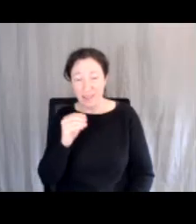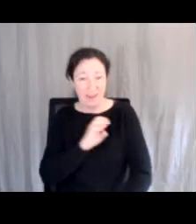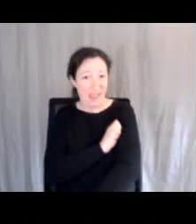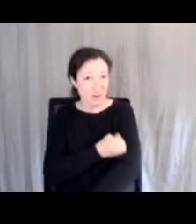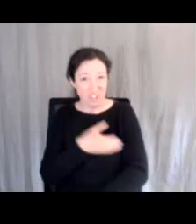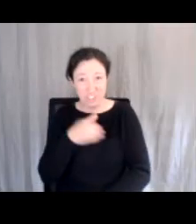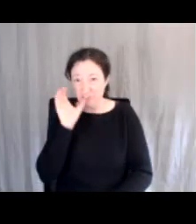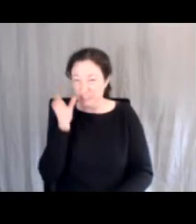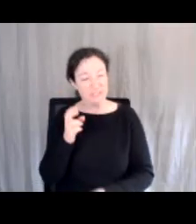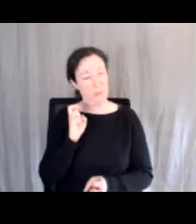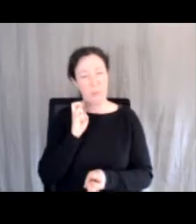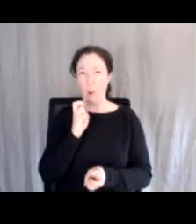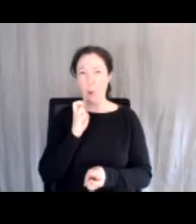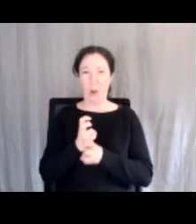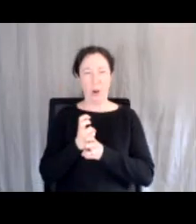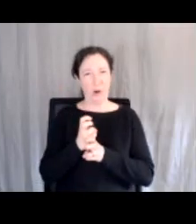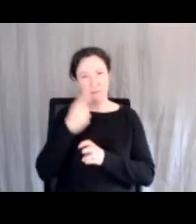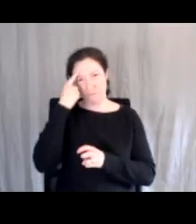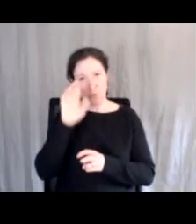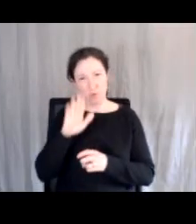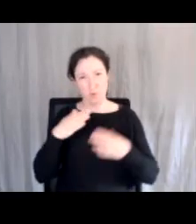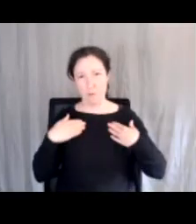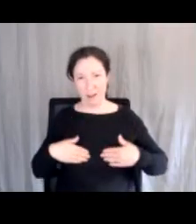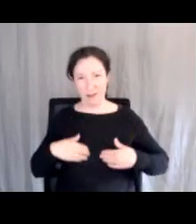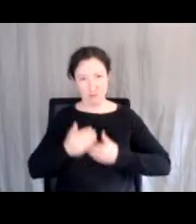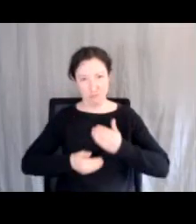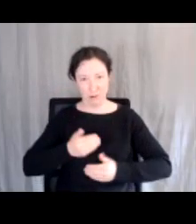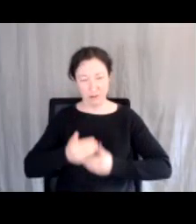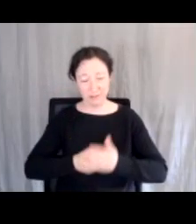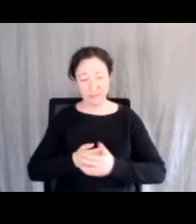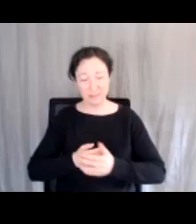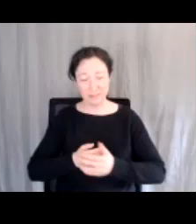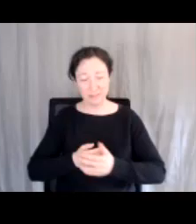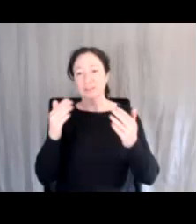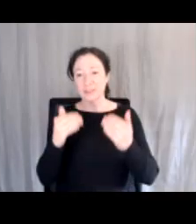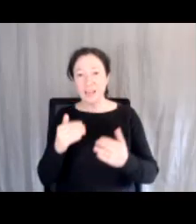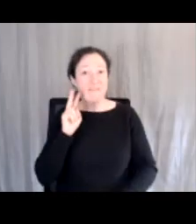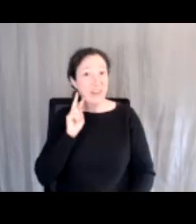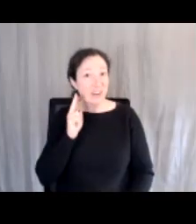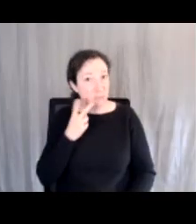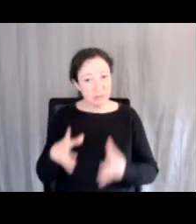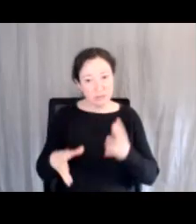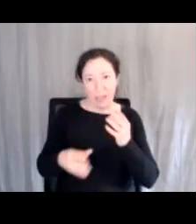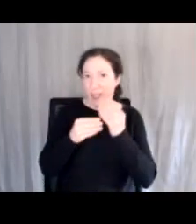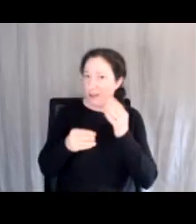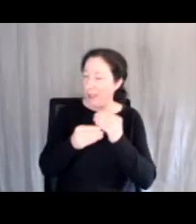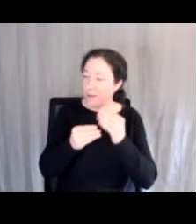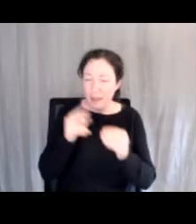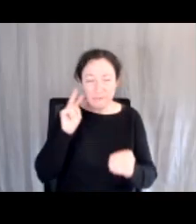Add loads of vegetables. I think we covered that one. Loads of vegetables heal your gut. So if you've got gut symptoms, it's gonna be harder to,